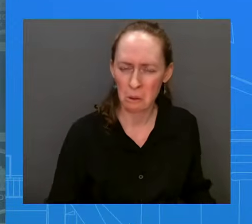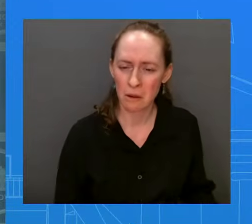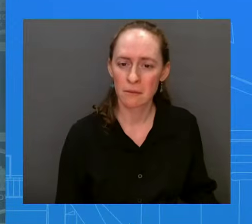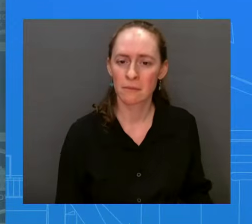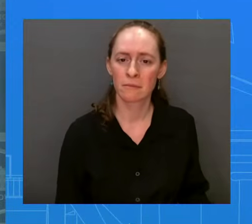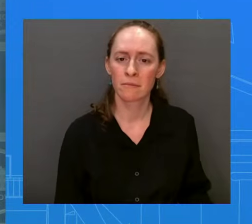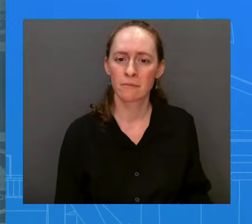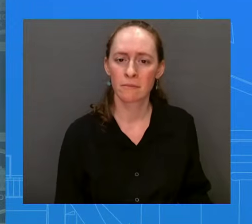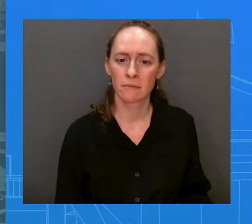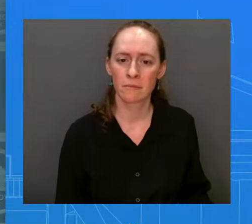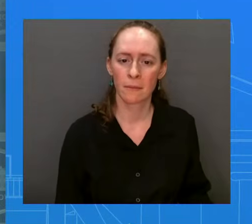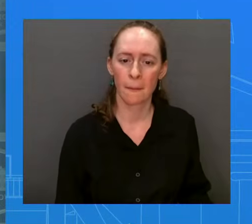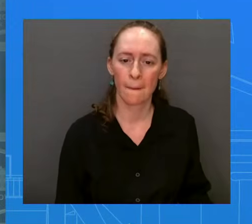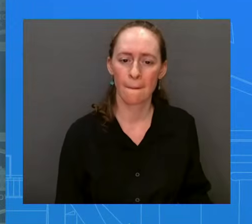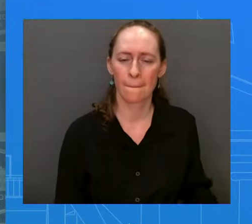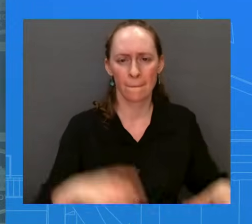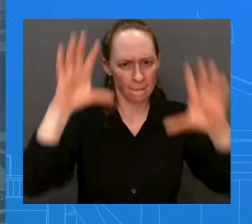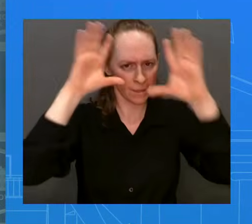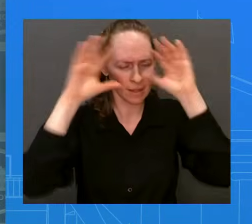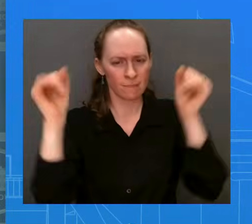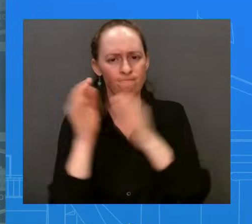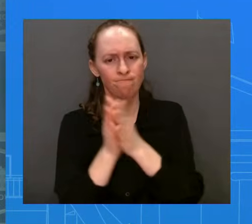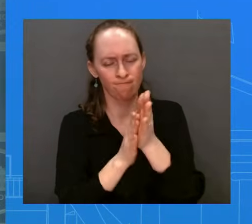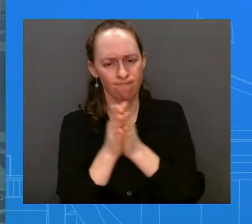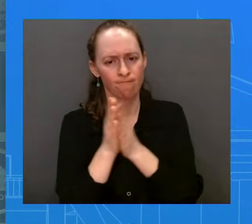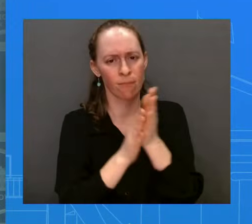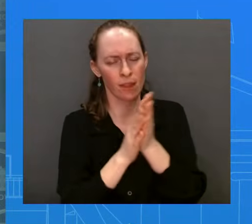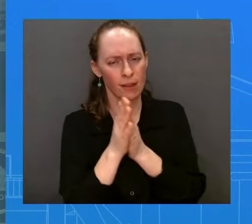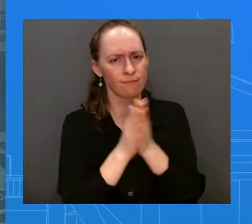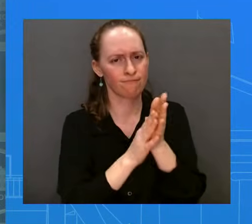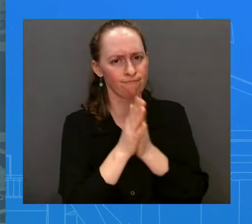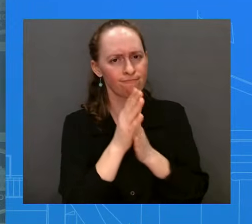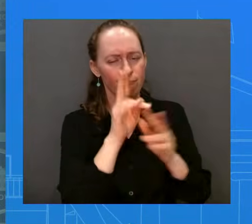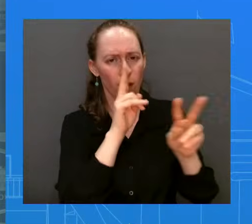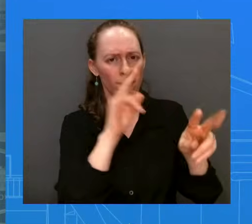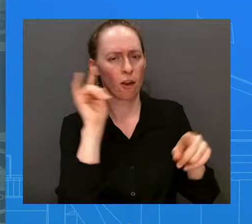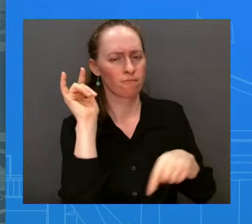on any of you that it's timed around what sadly is going to be a year of war in Ukraine.